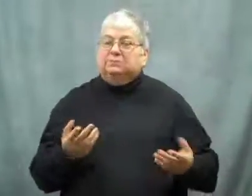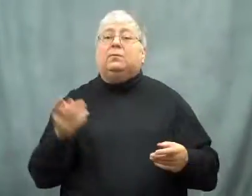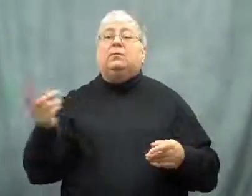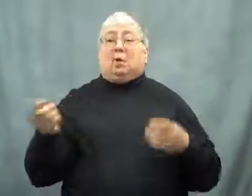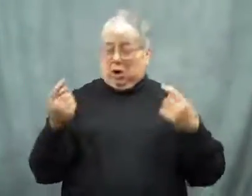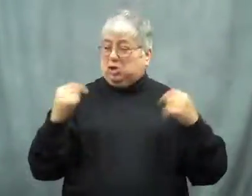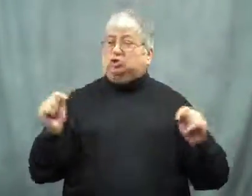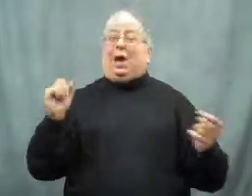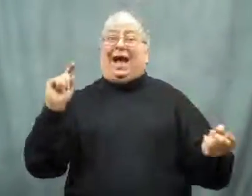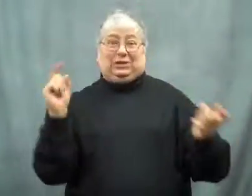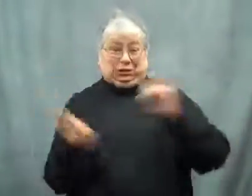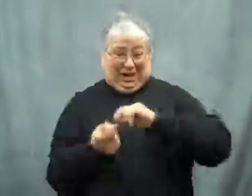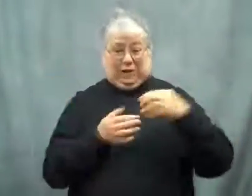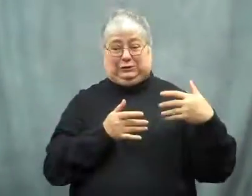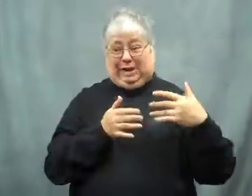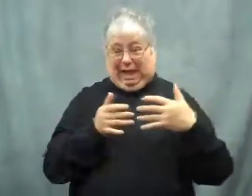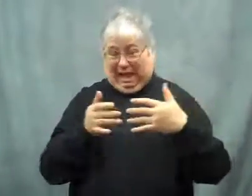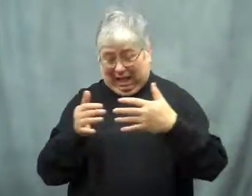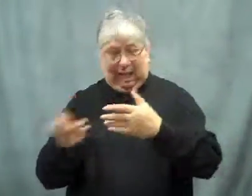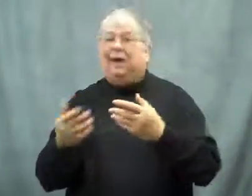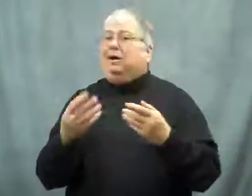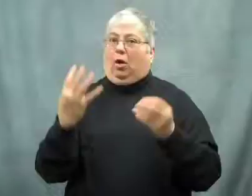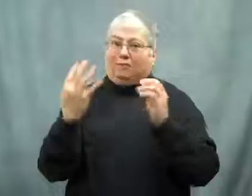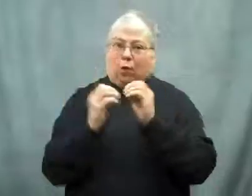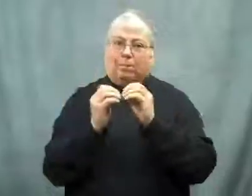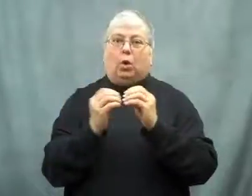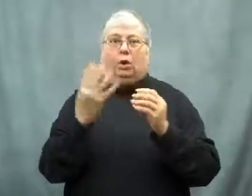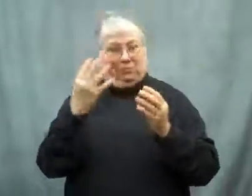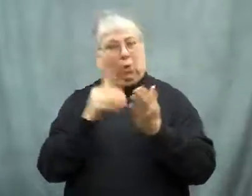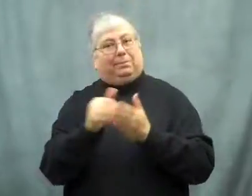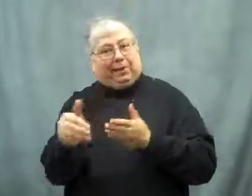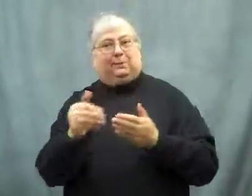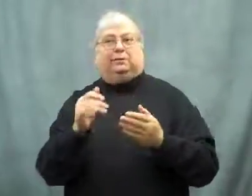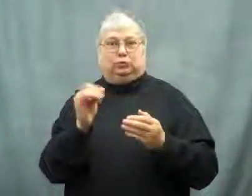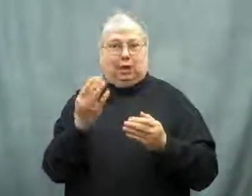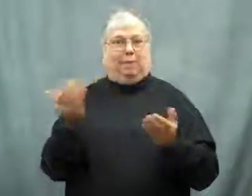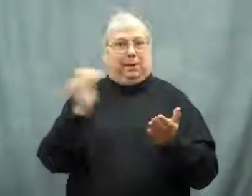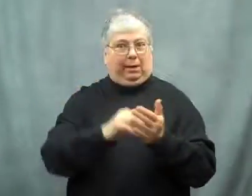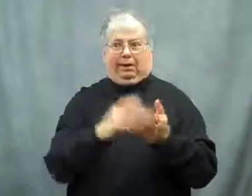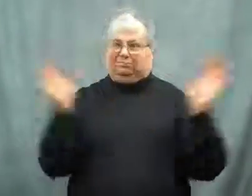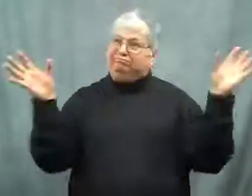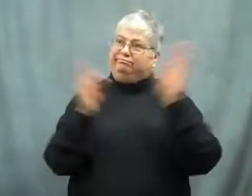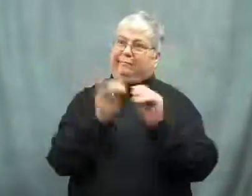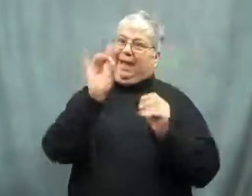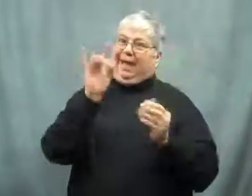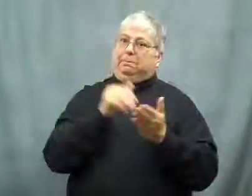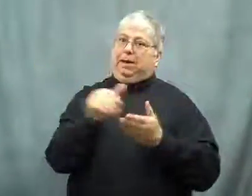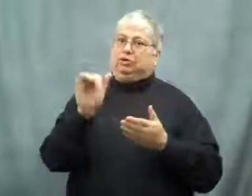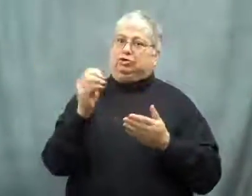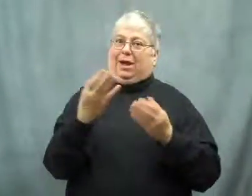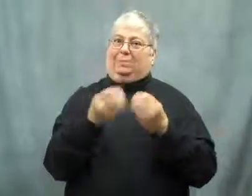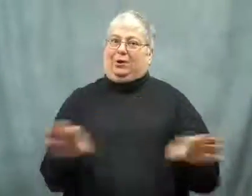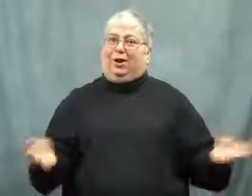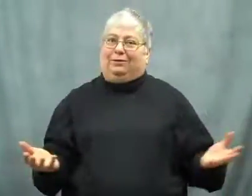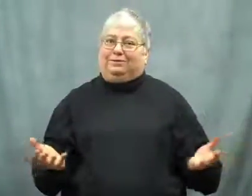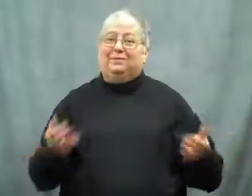Then while he implemented changes, another four million were lost for a total of eight million jobs.